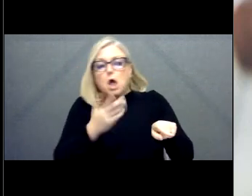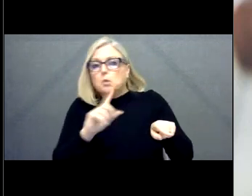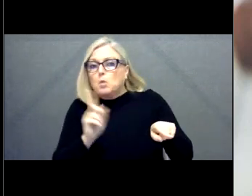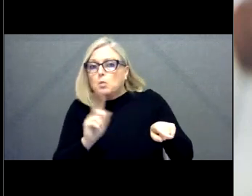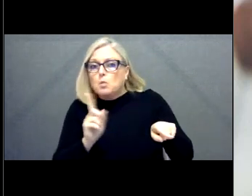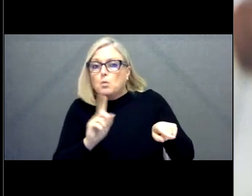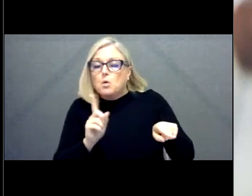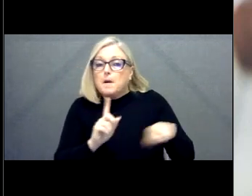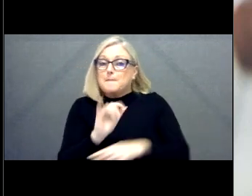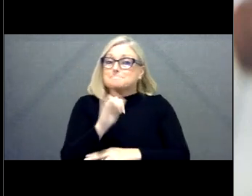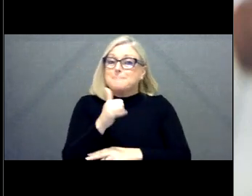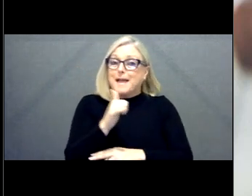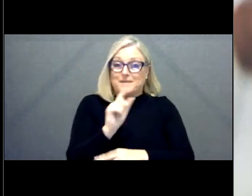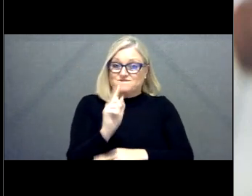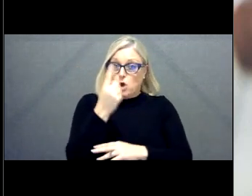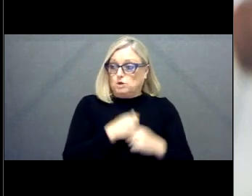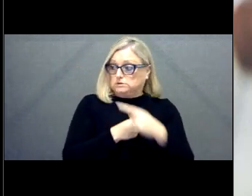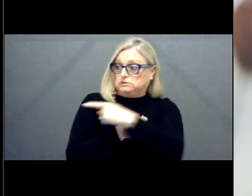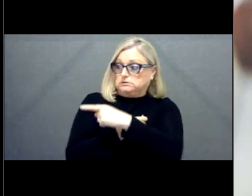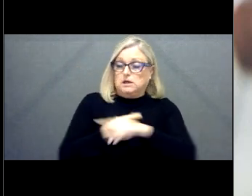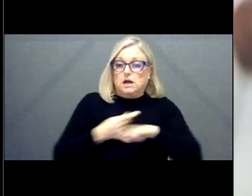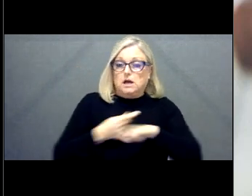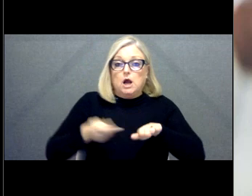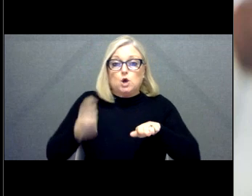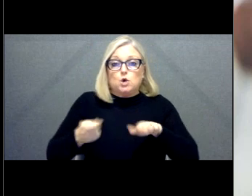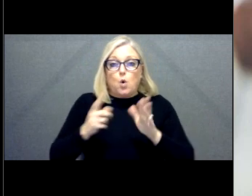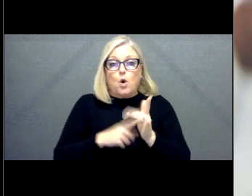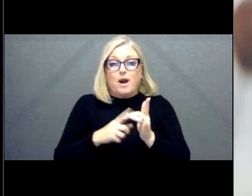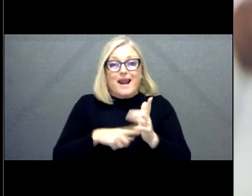and Alcohol Court to continue that because they might still be looking at a sentence of